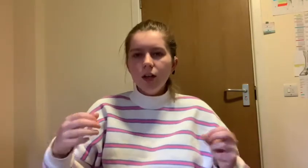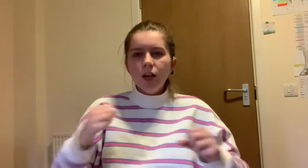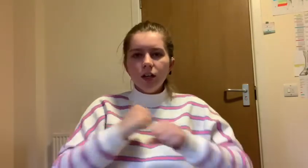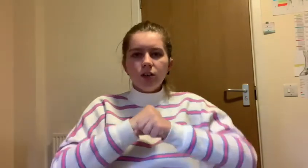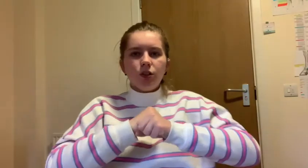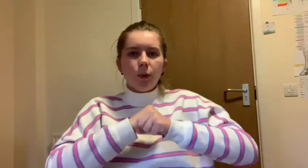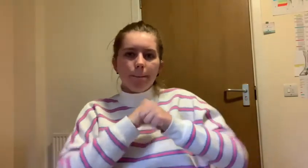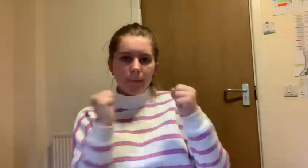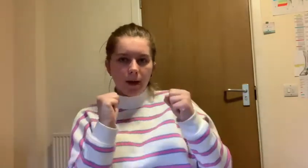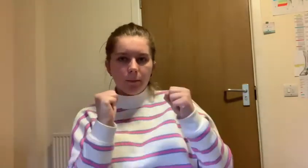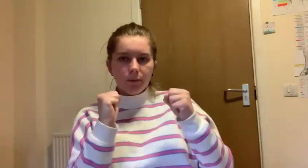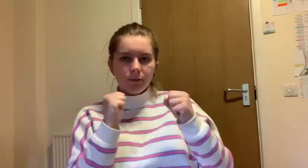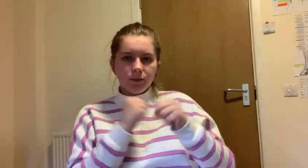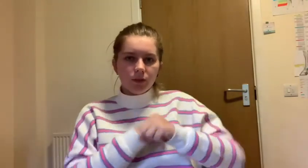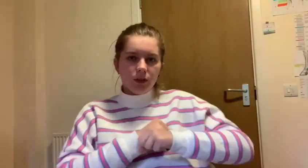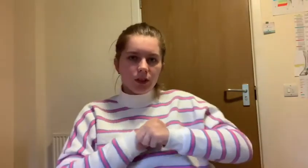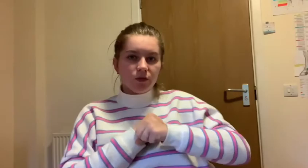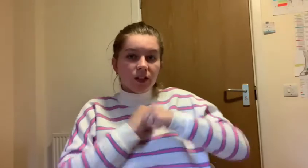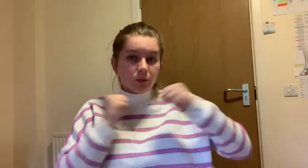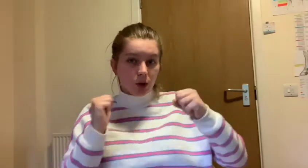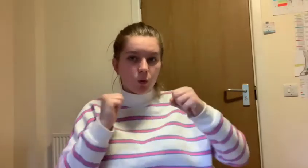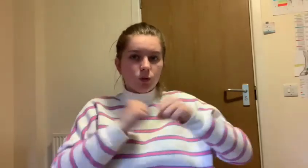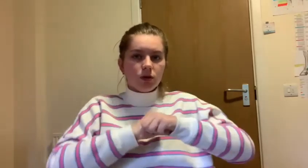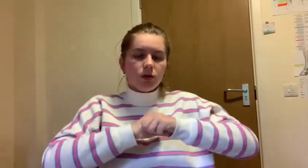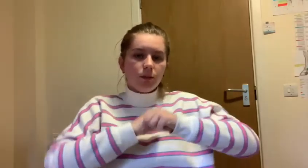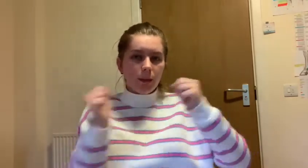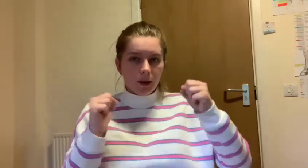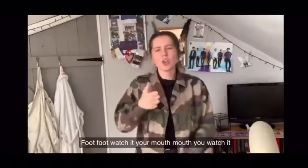do "bang" something explodes "bang"